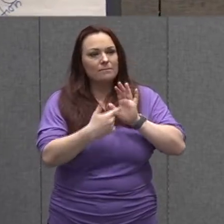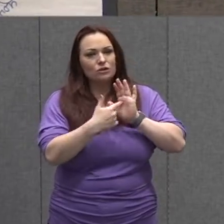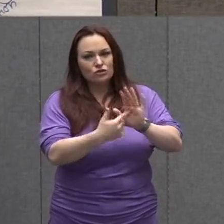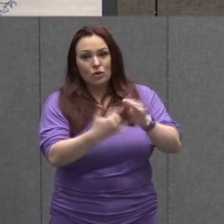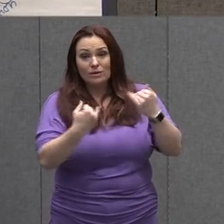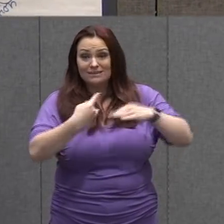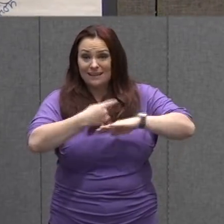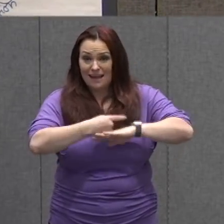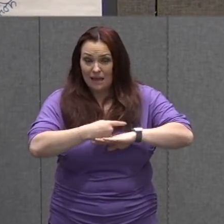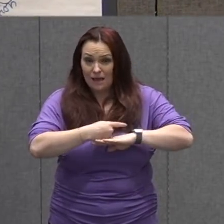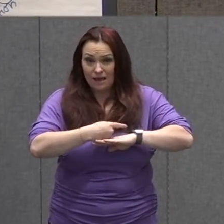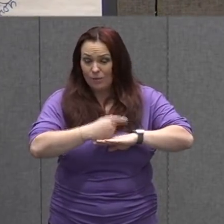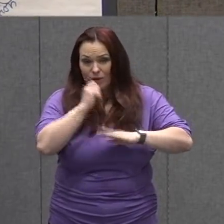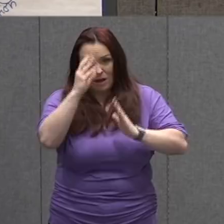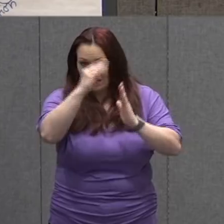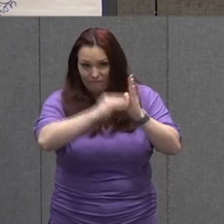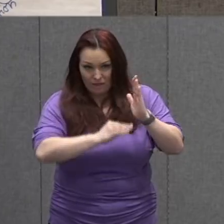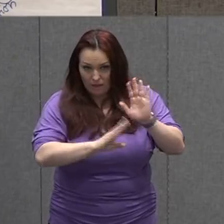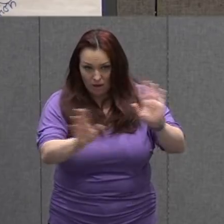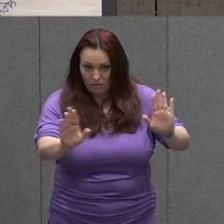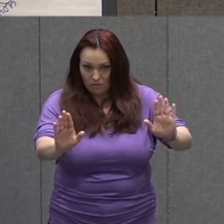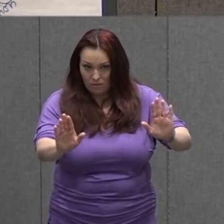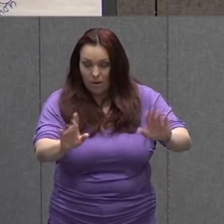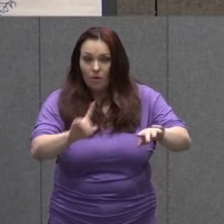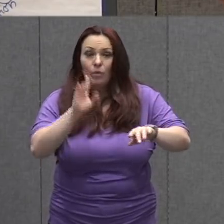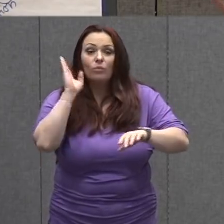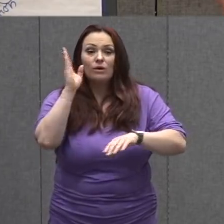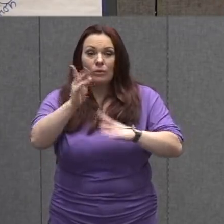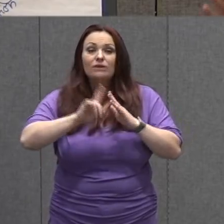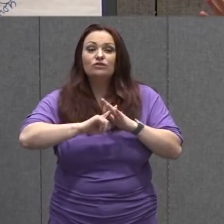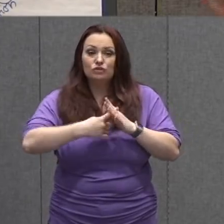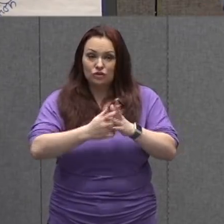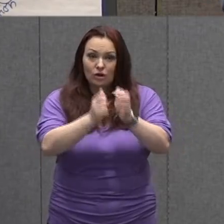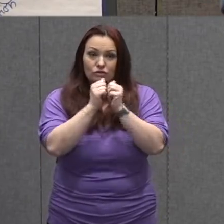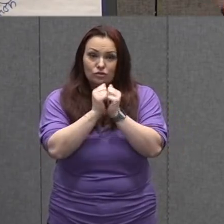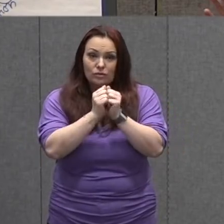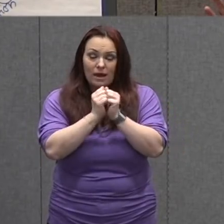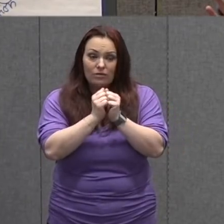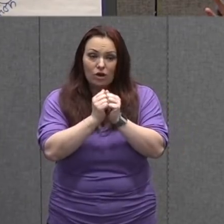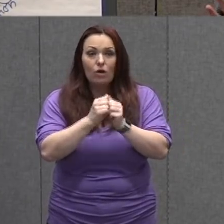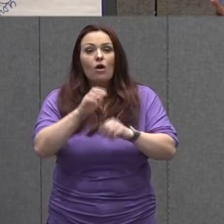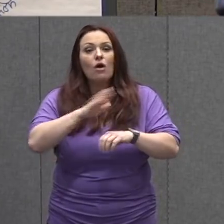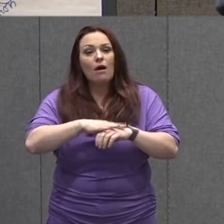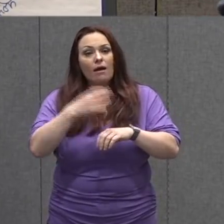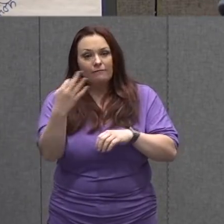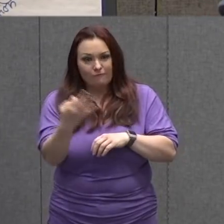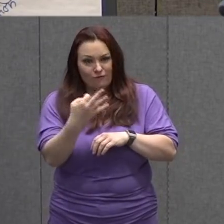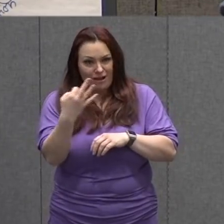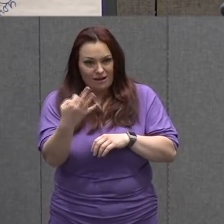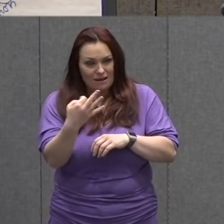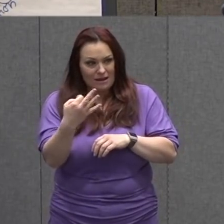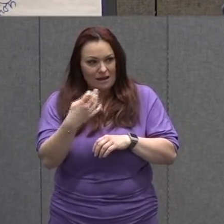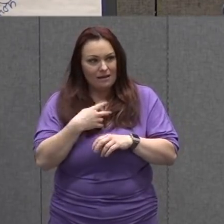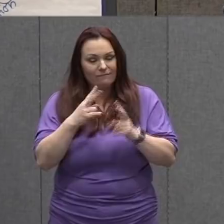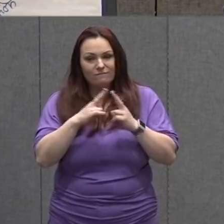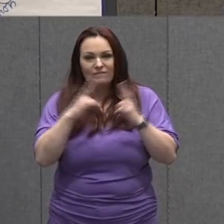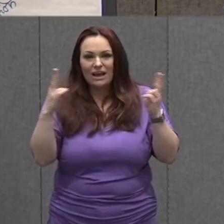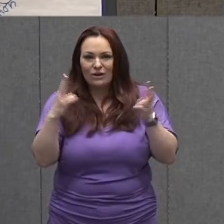because we're not gonna fill it out, we will start filling that out together on Friday, and I have a very special guest